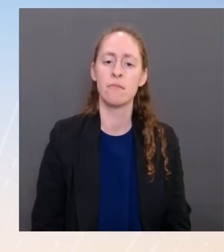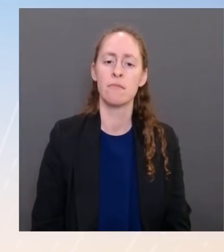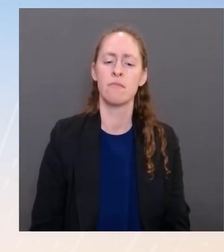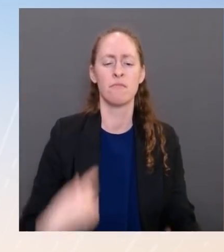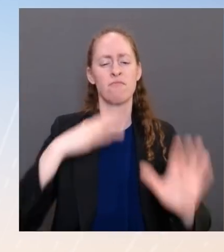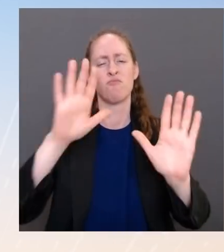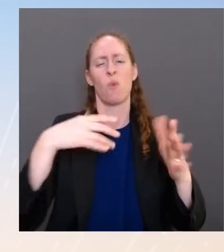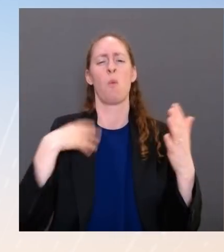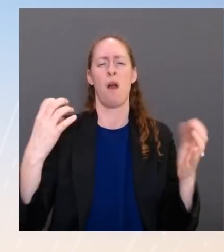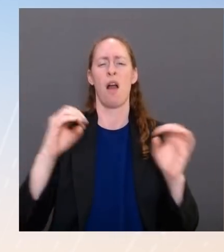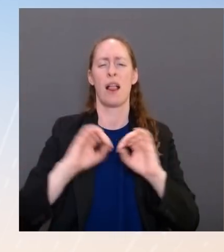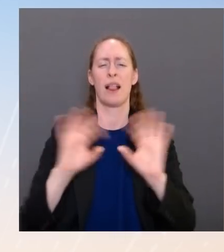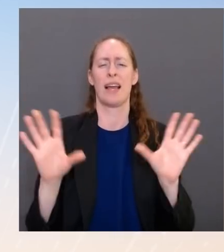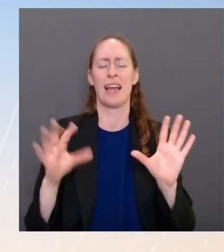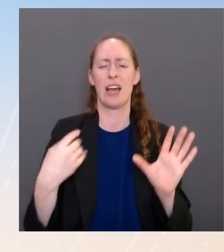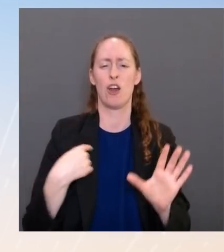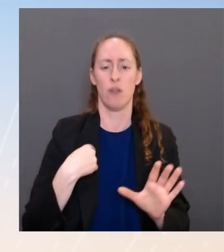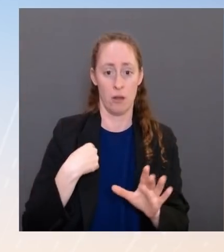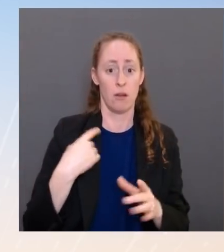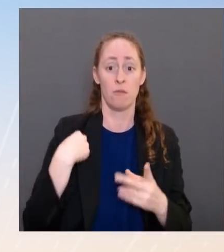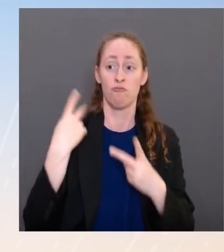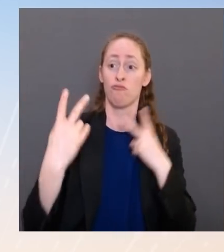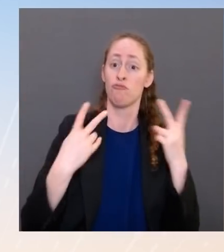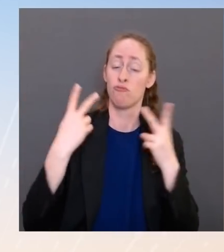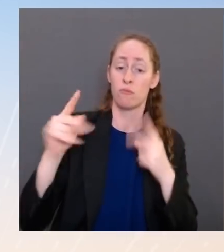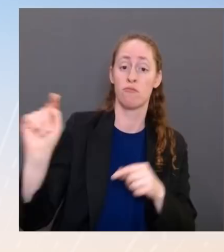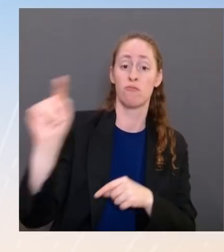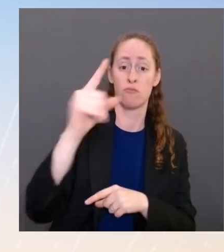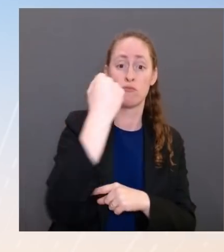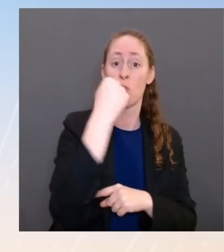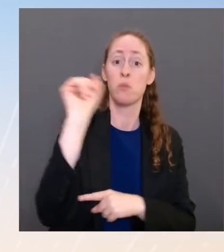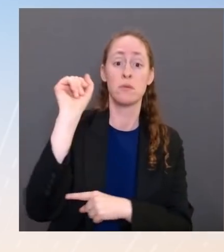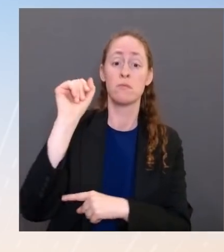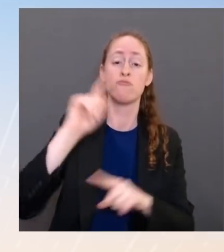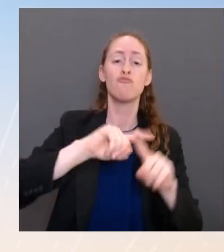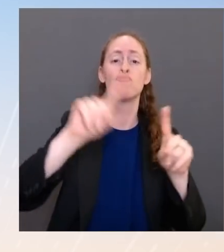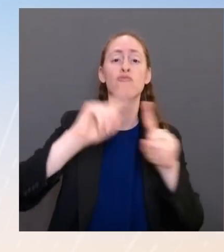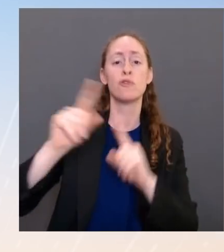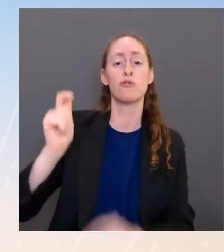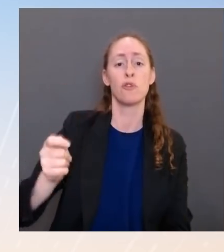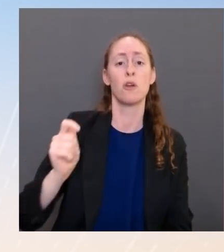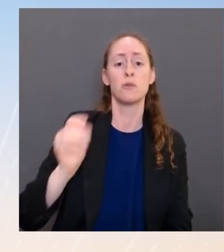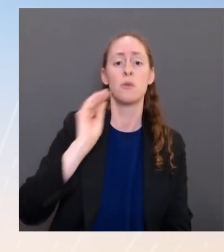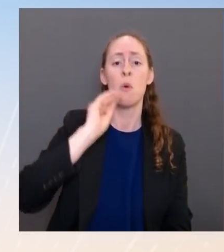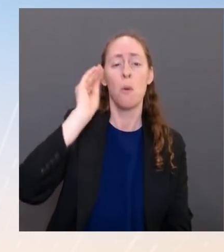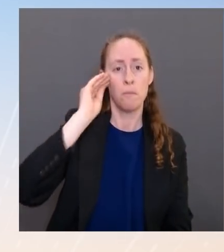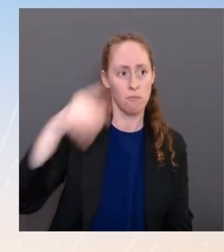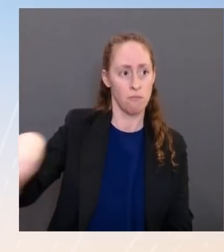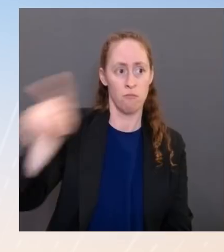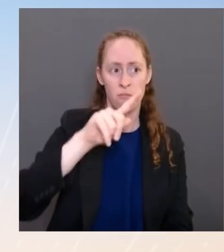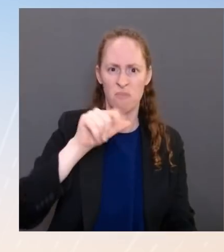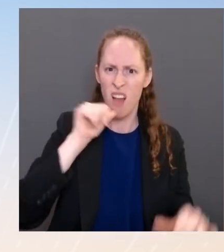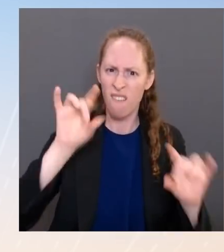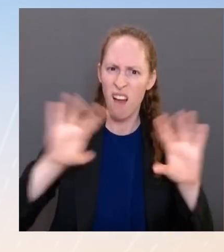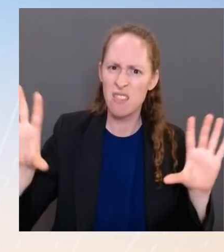Just because people are passionate, it does not mean they're violent. And I think that's probably why you're asking the question, Ashley. But I think it is important to --